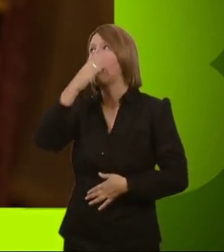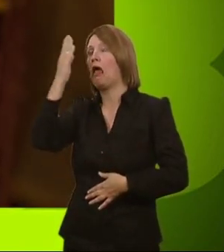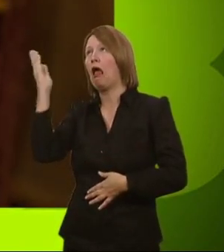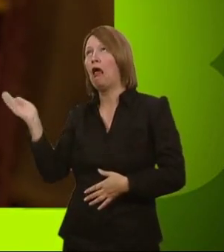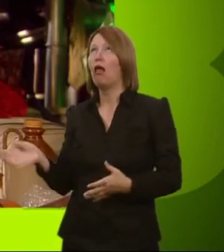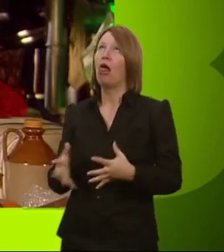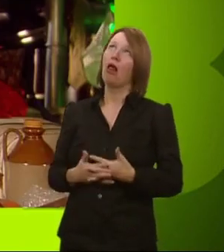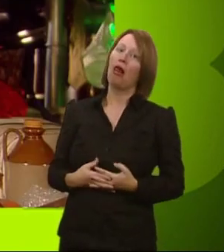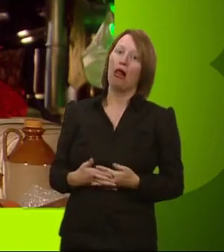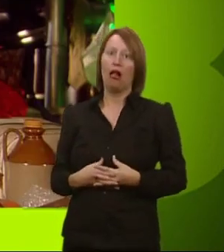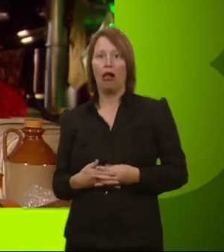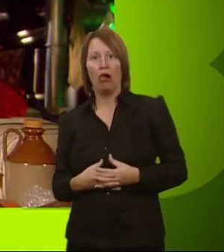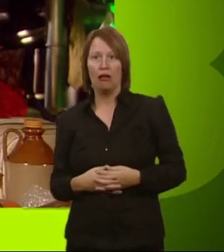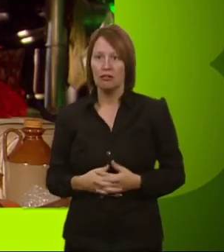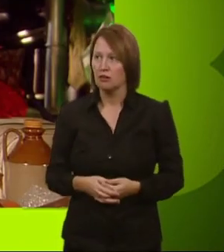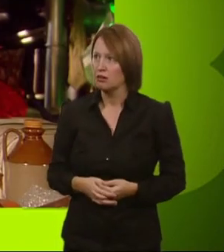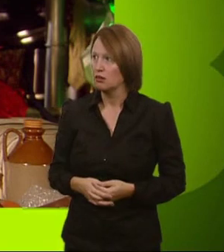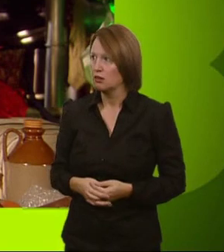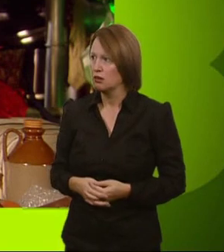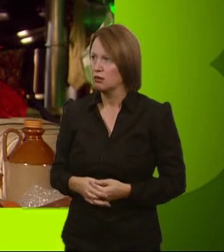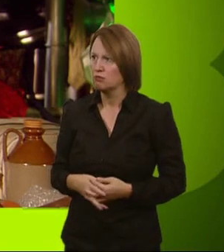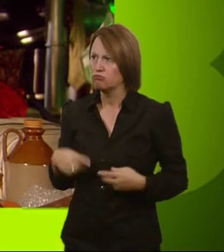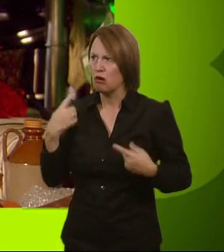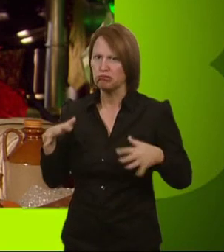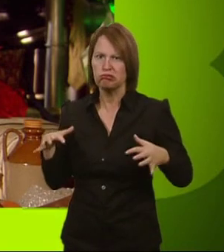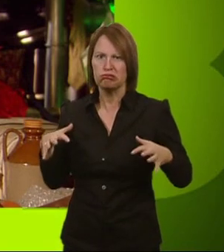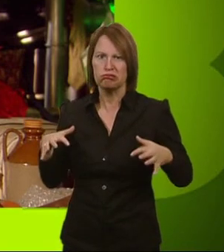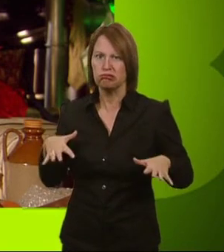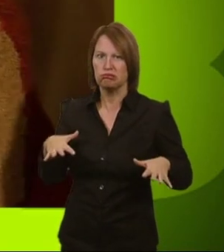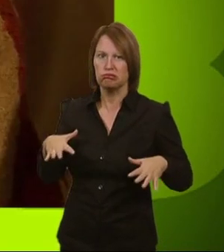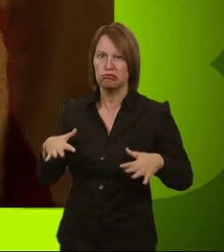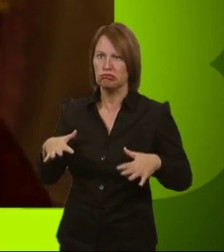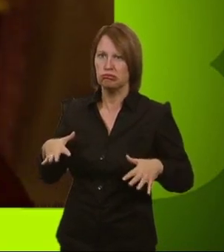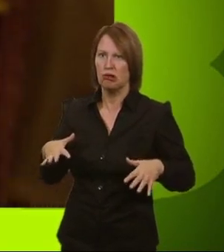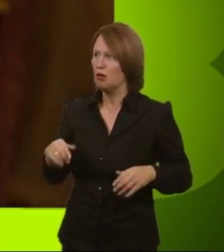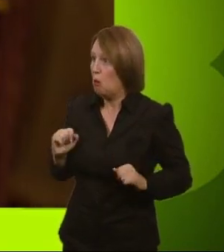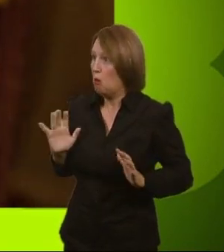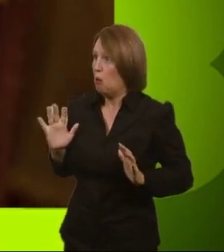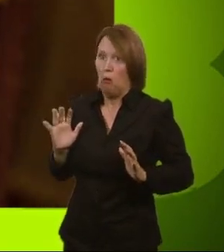it what a